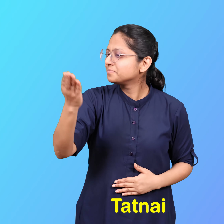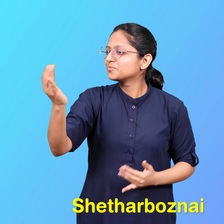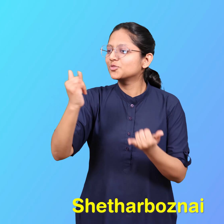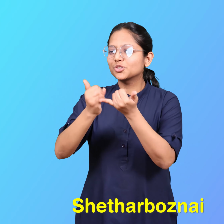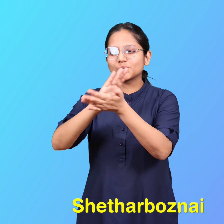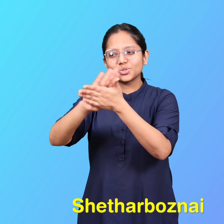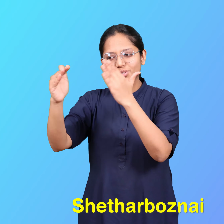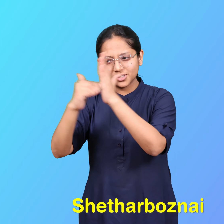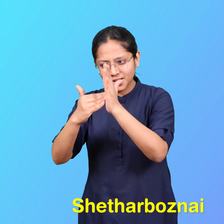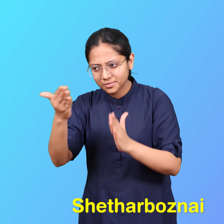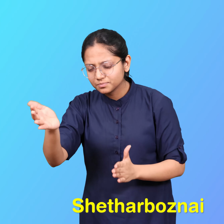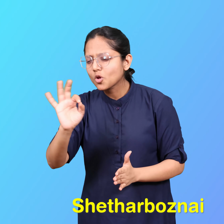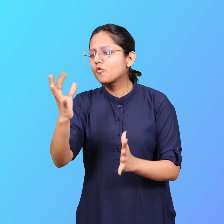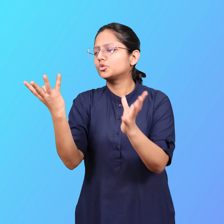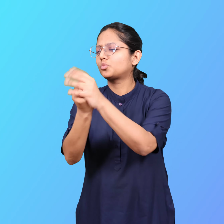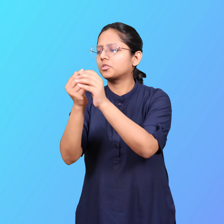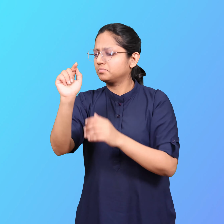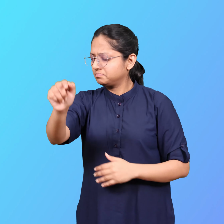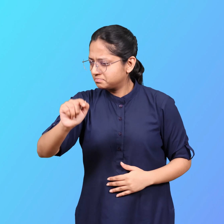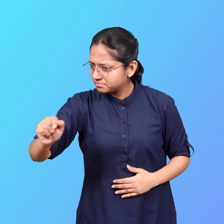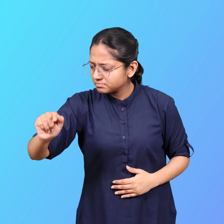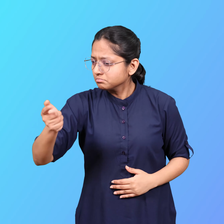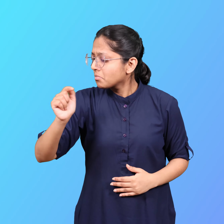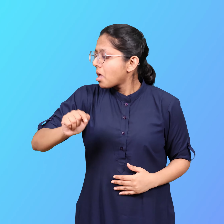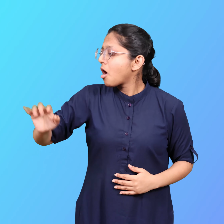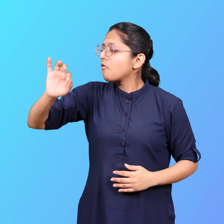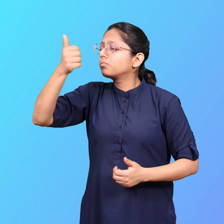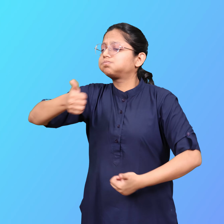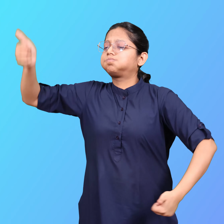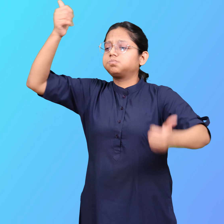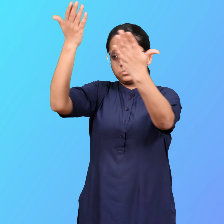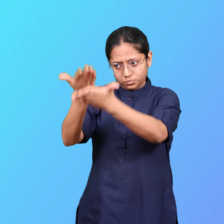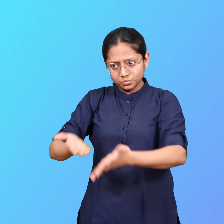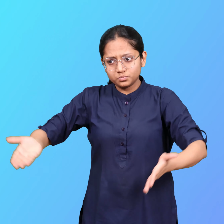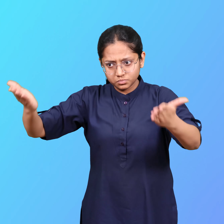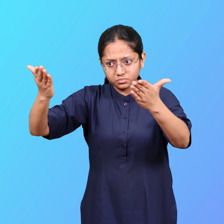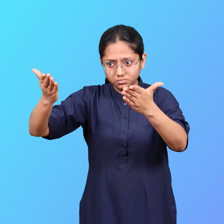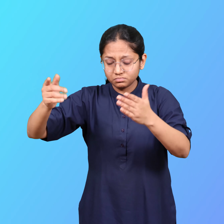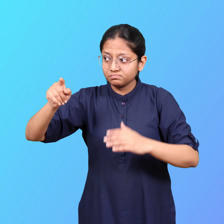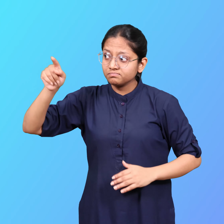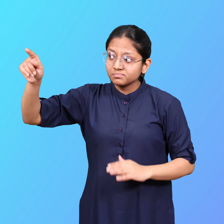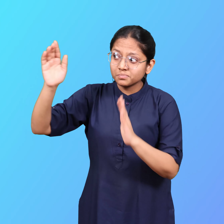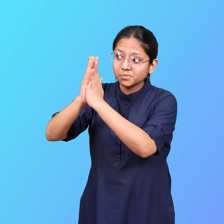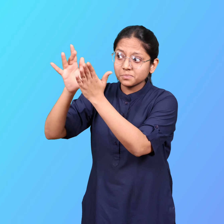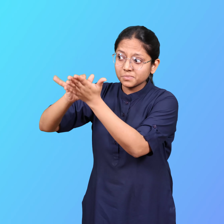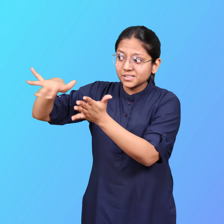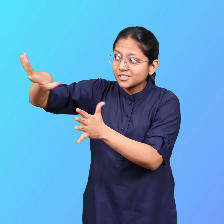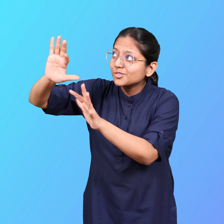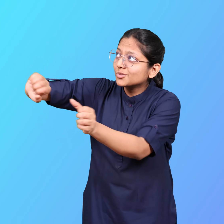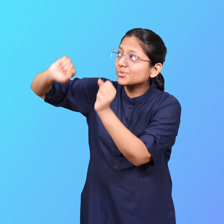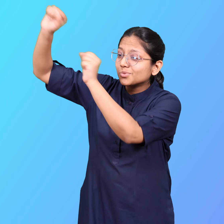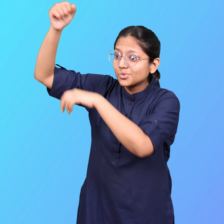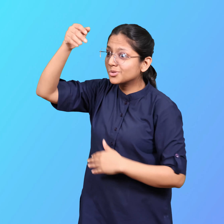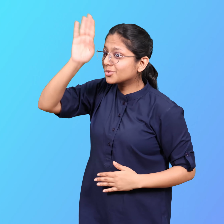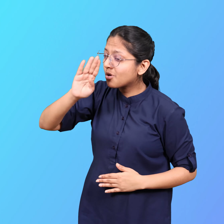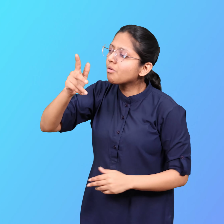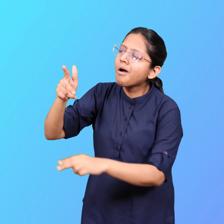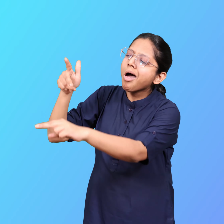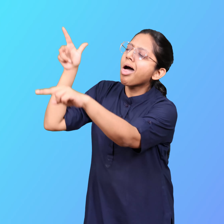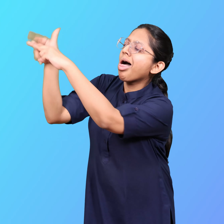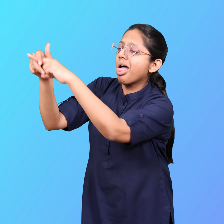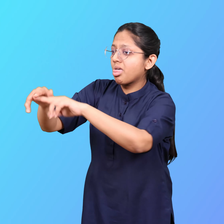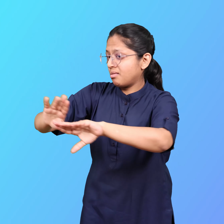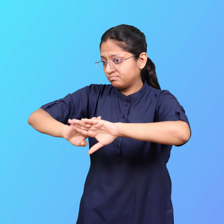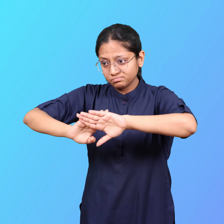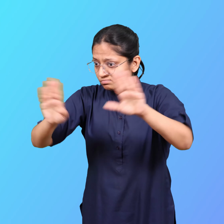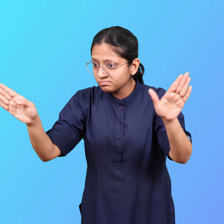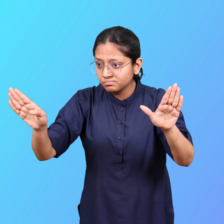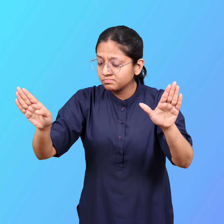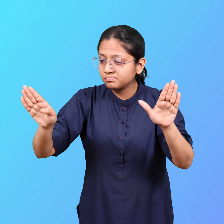to Shethar Bozenai and to all the officials living in that territory. I order you to stay away from Jerusalem.